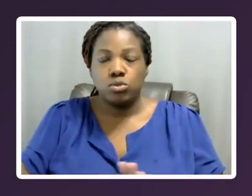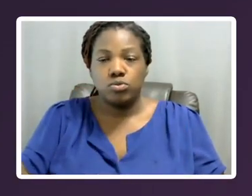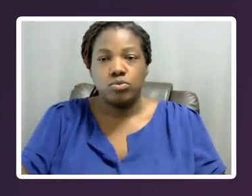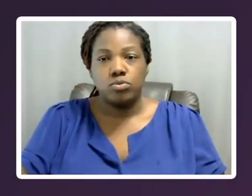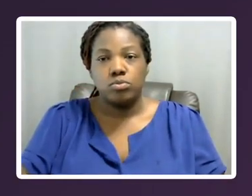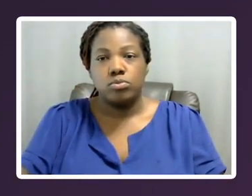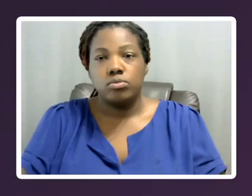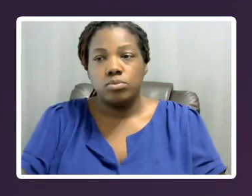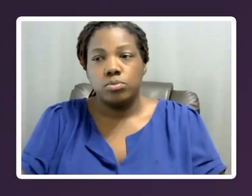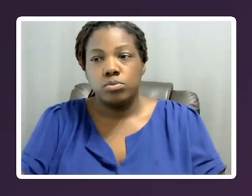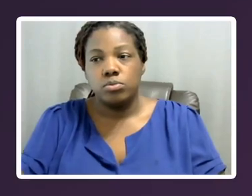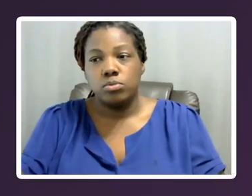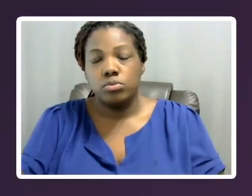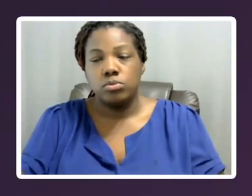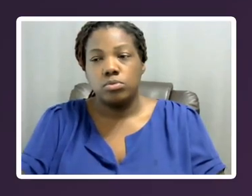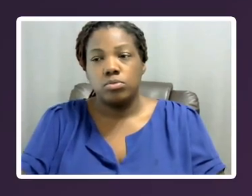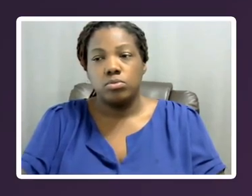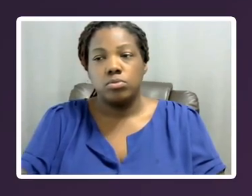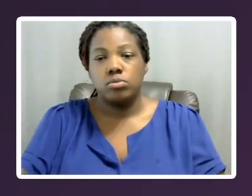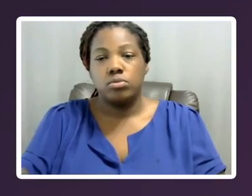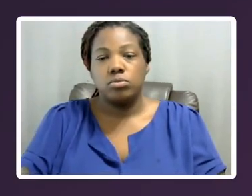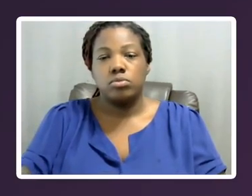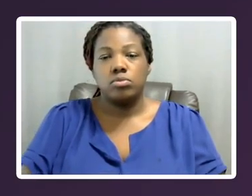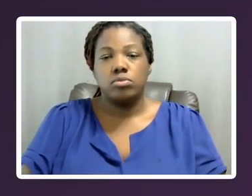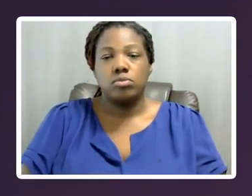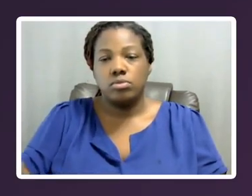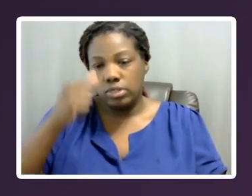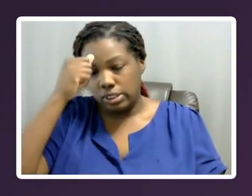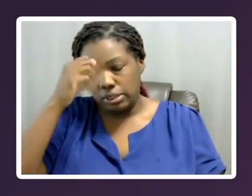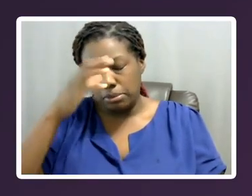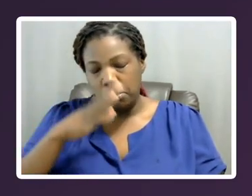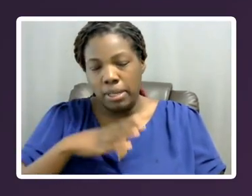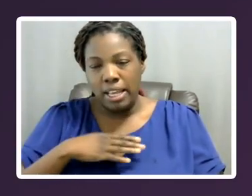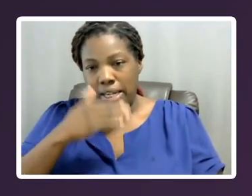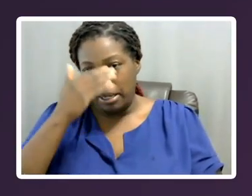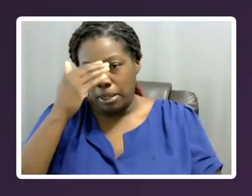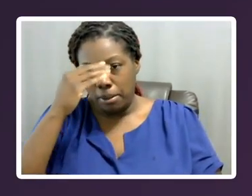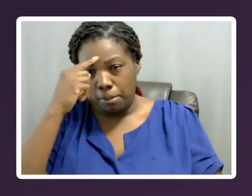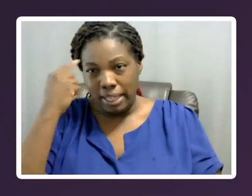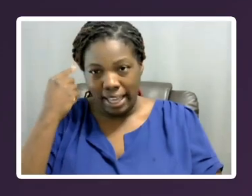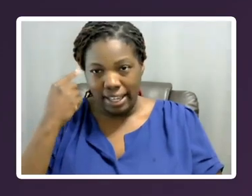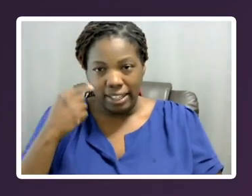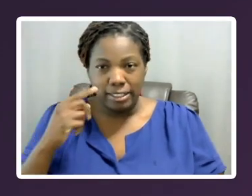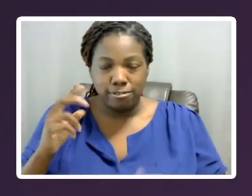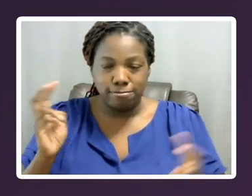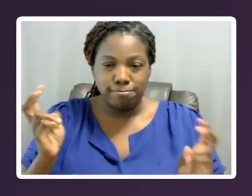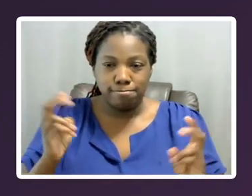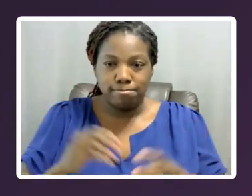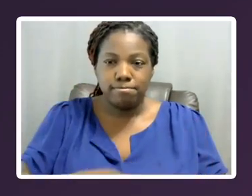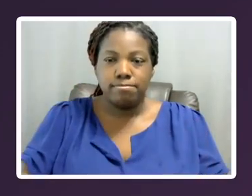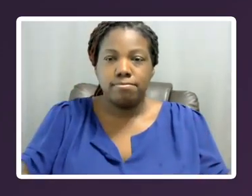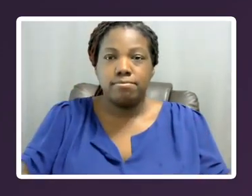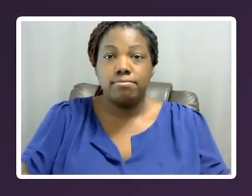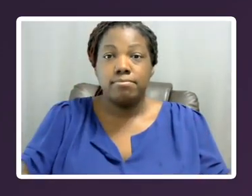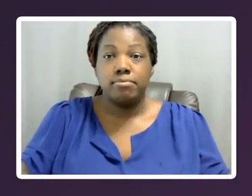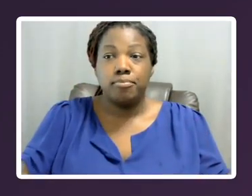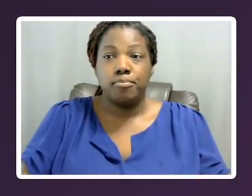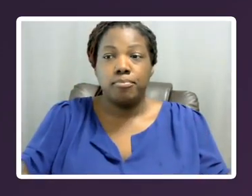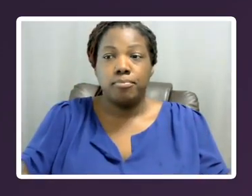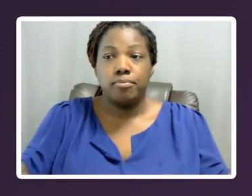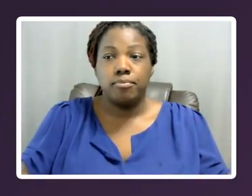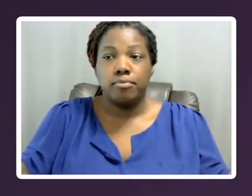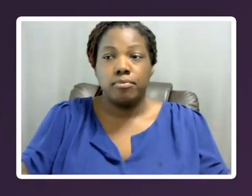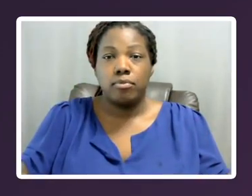someone's put men in black. Wonderful. All right. So we have gathered, believe it or not,